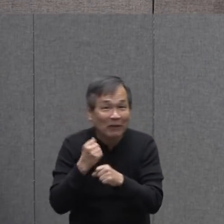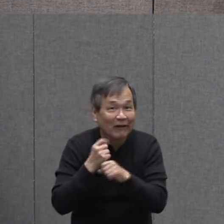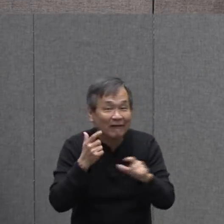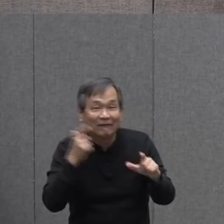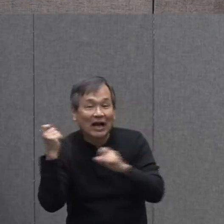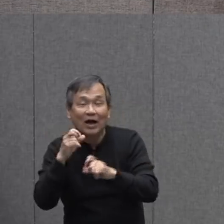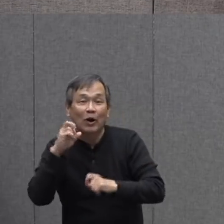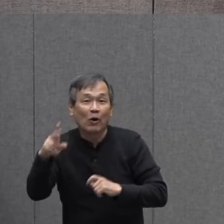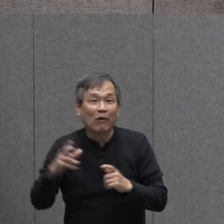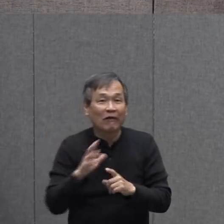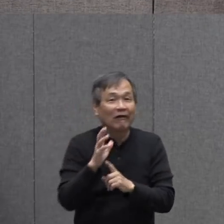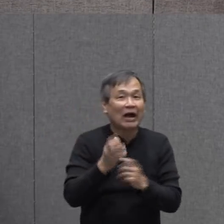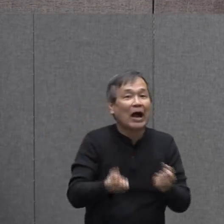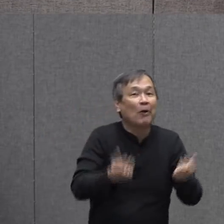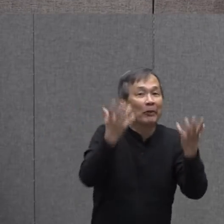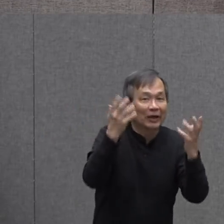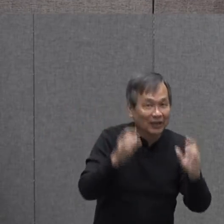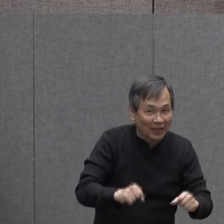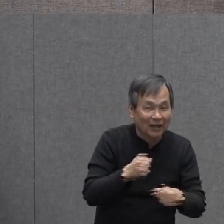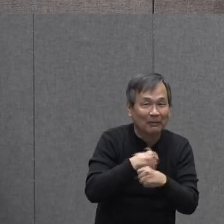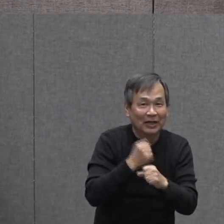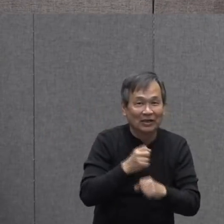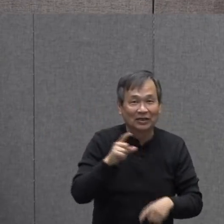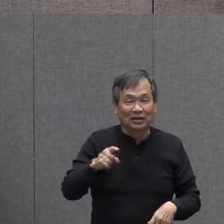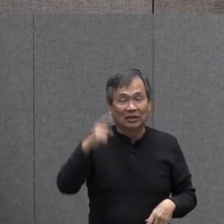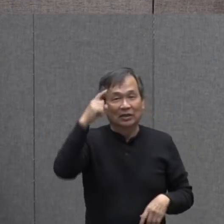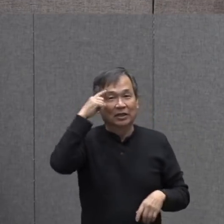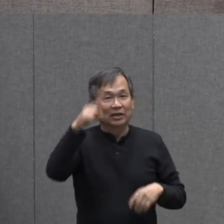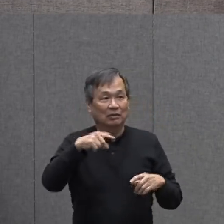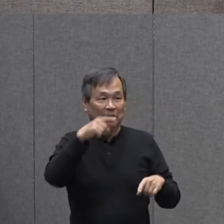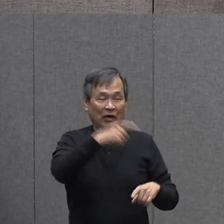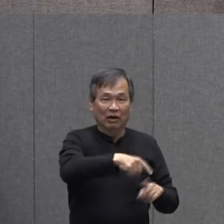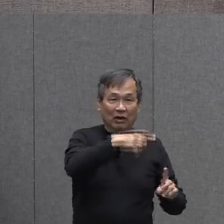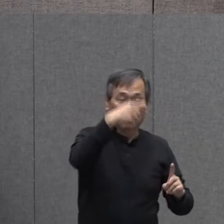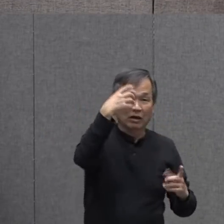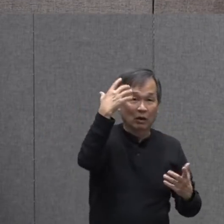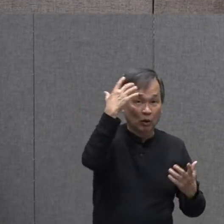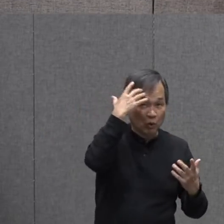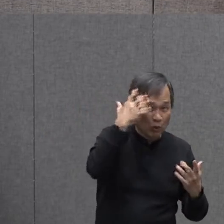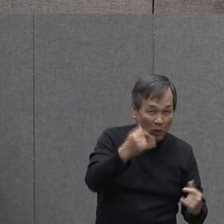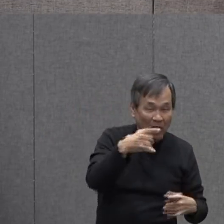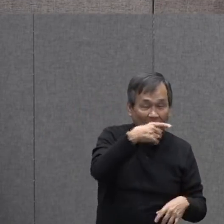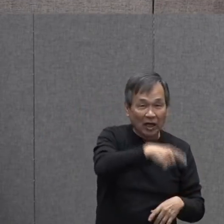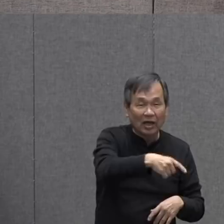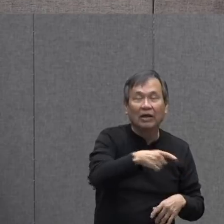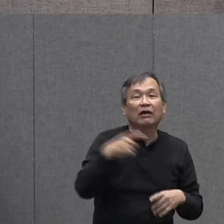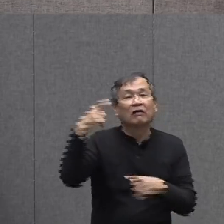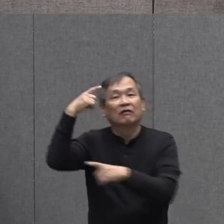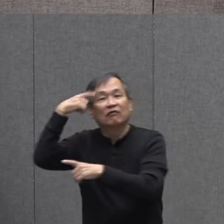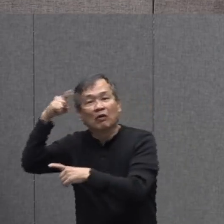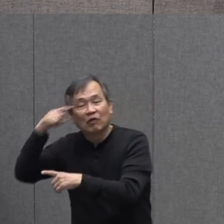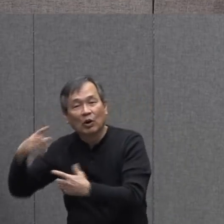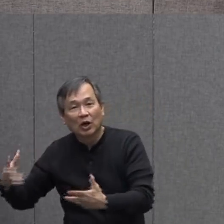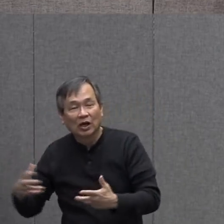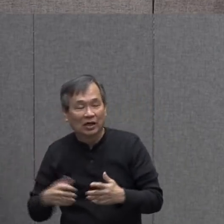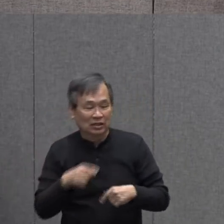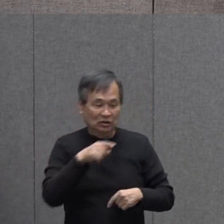And think about their properties and their purposes. One last thing, if you are able to start collecting